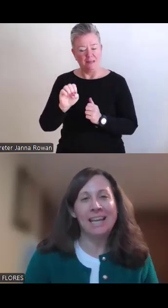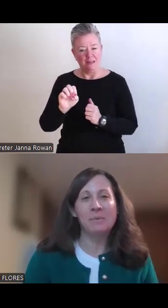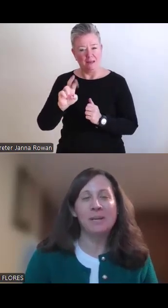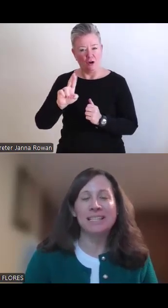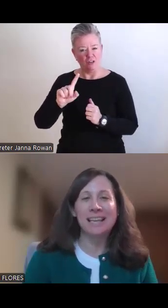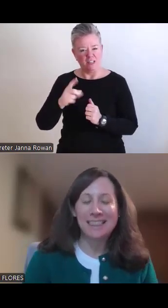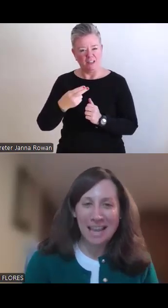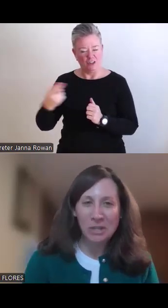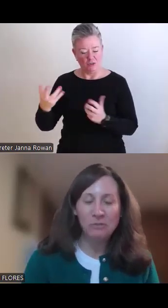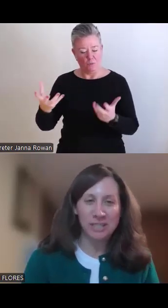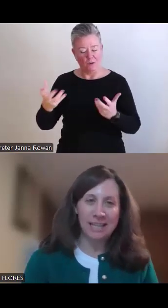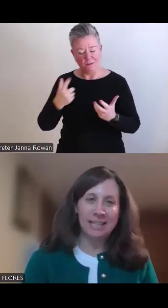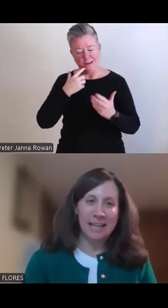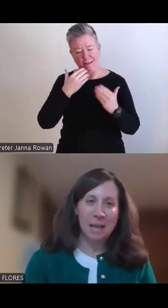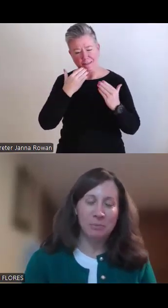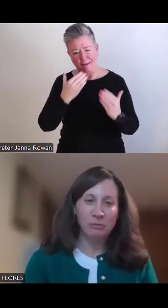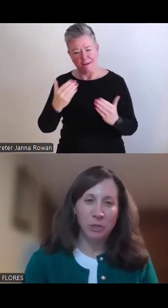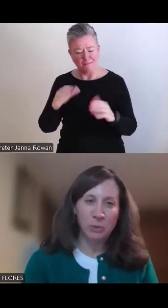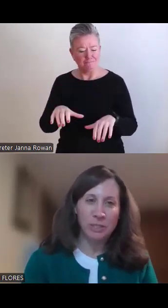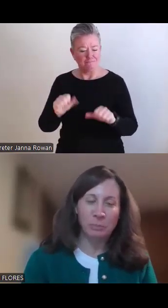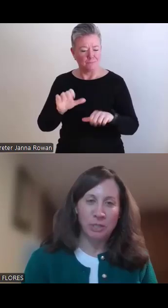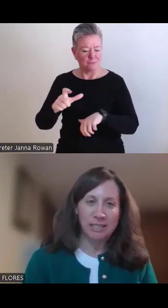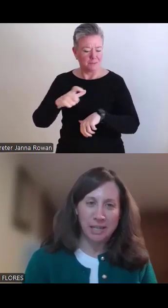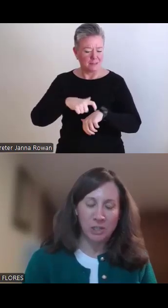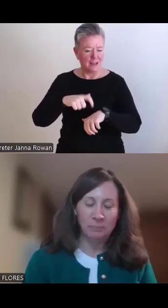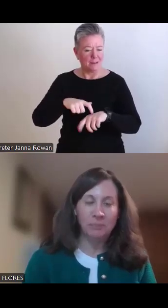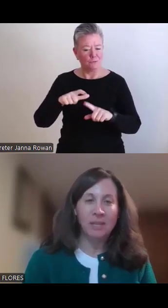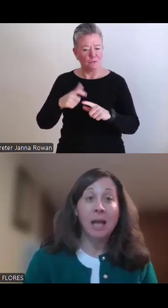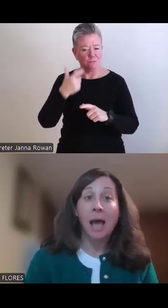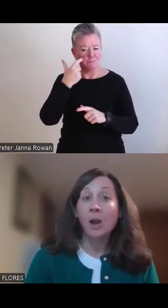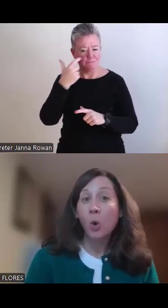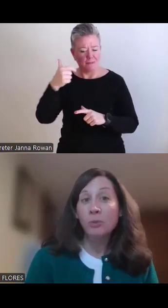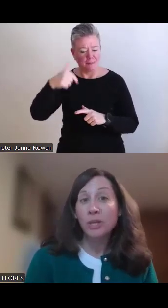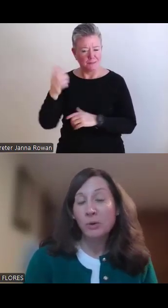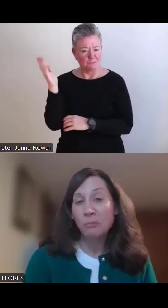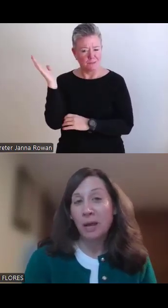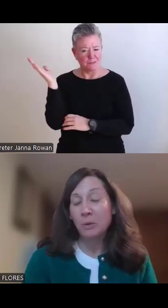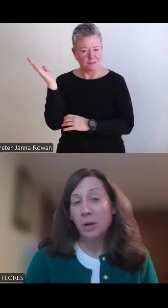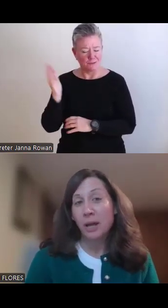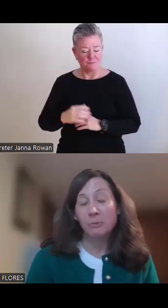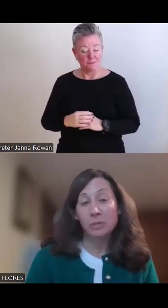and I want to say thank you for taking the time to view this presentation. I hope that you have been